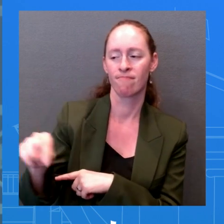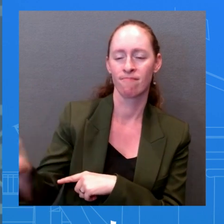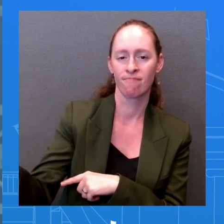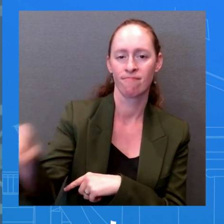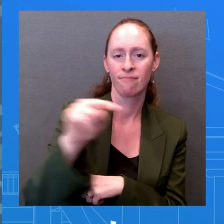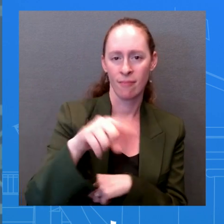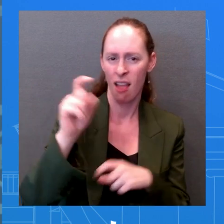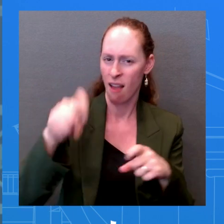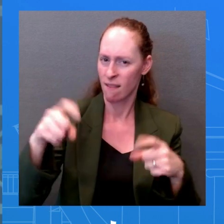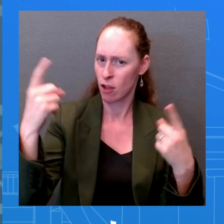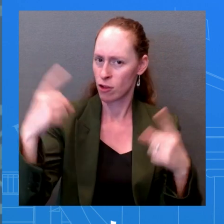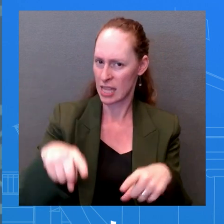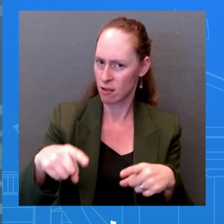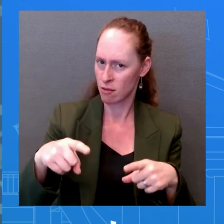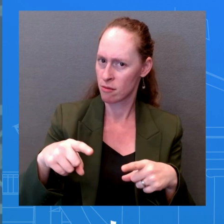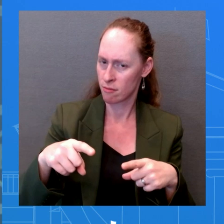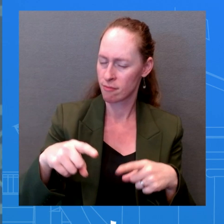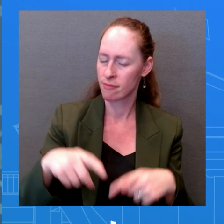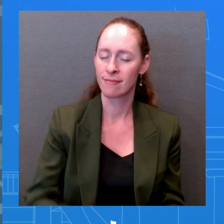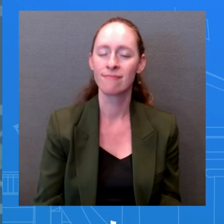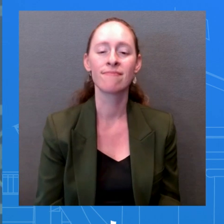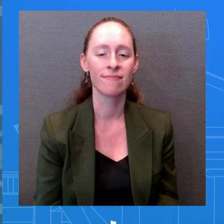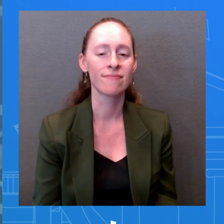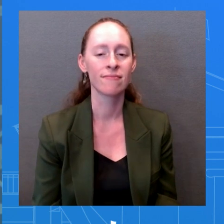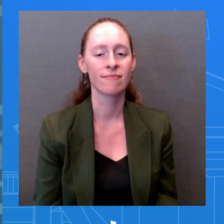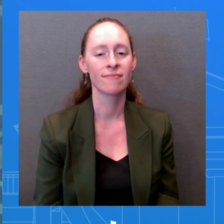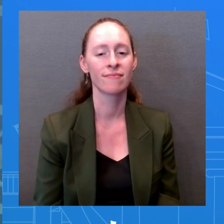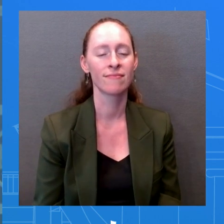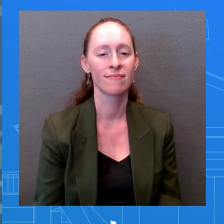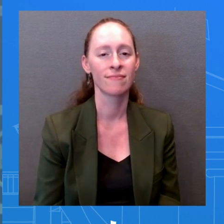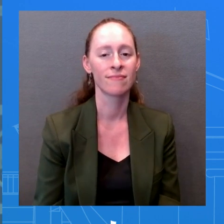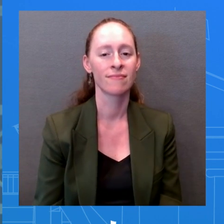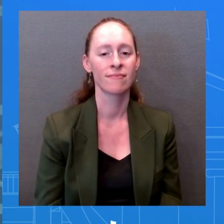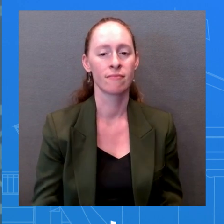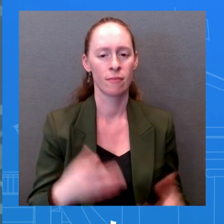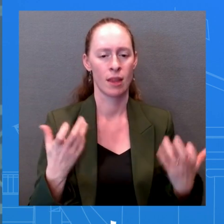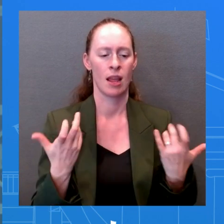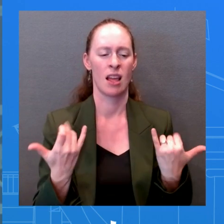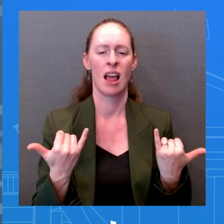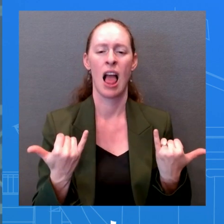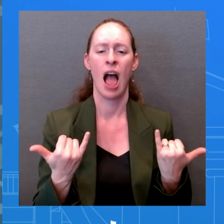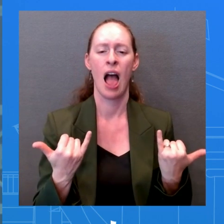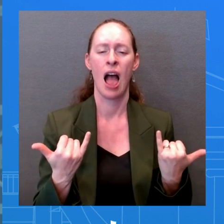to make sure that if a vote doesn't succeed for any reason, there is not an immediate rail shutdown.